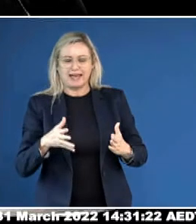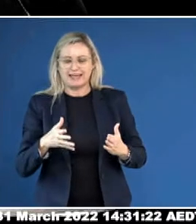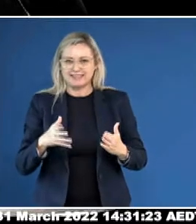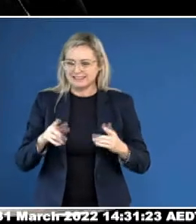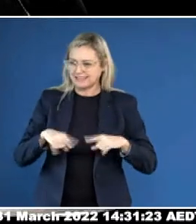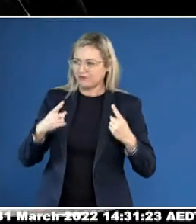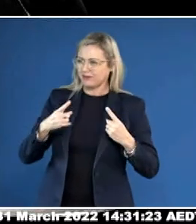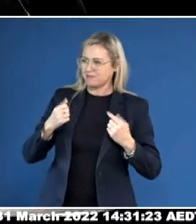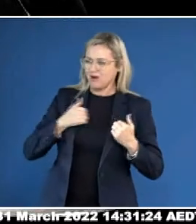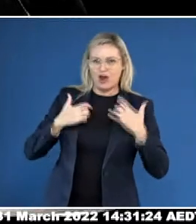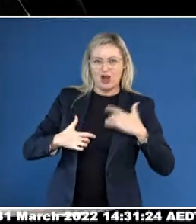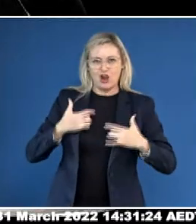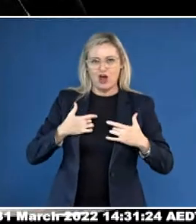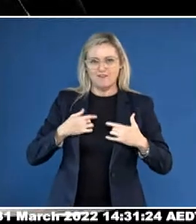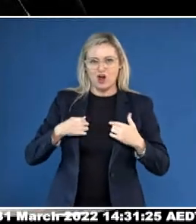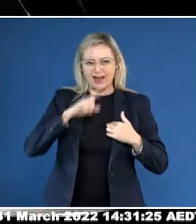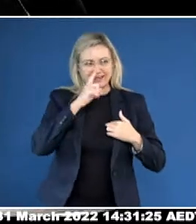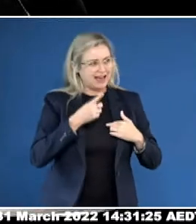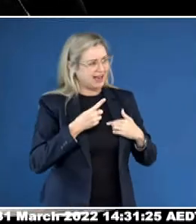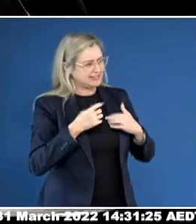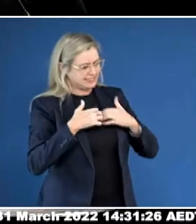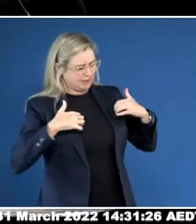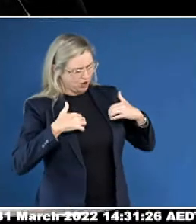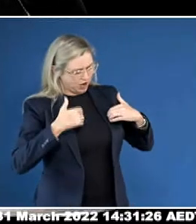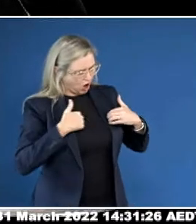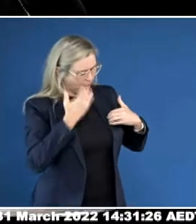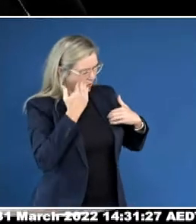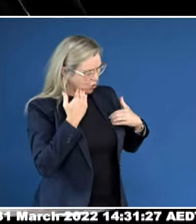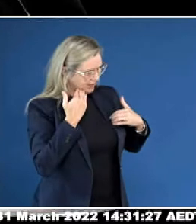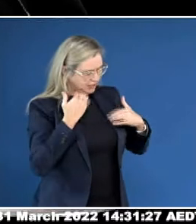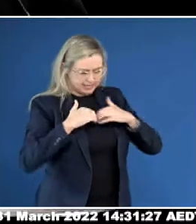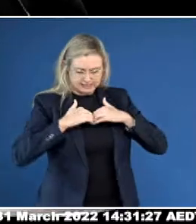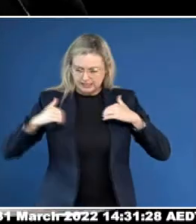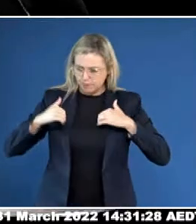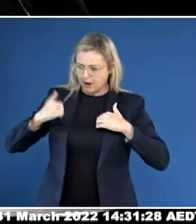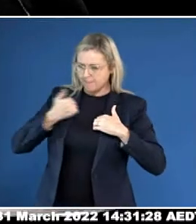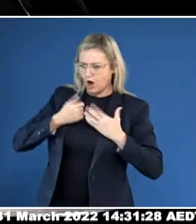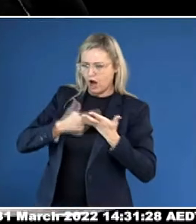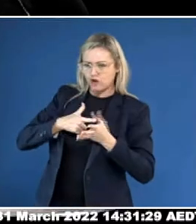I can't divorce my gender from my race, from my disability, from any of those aspects of